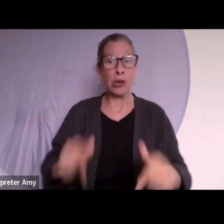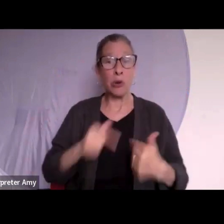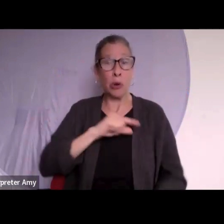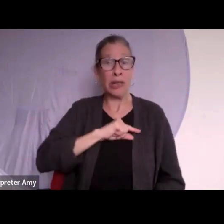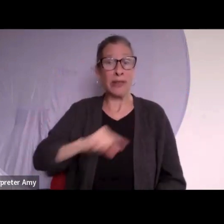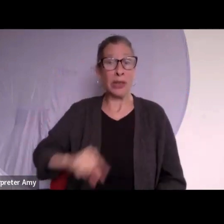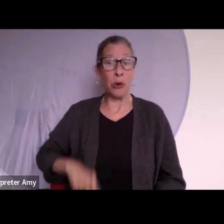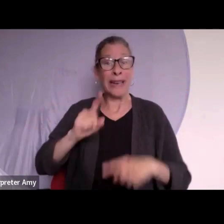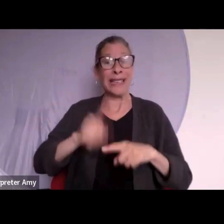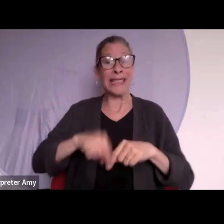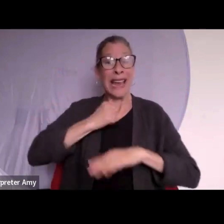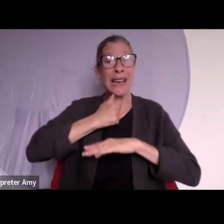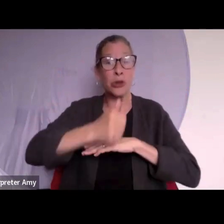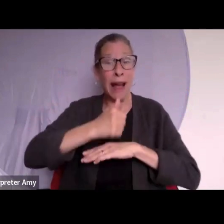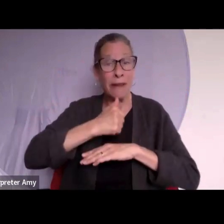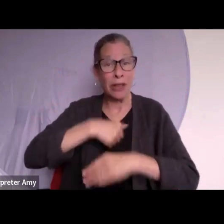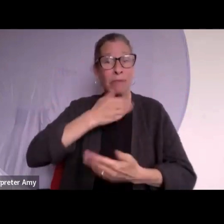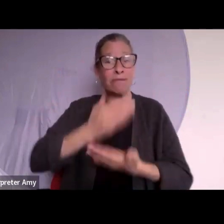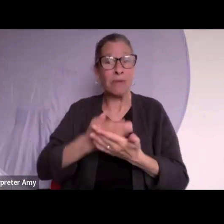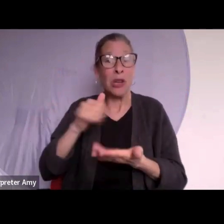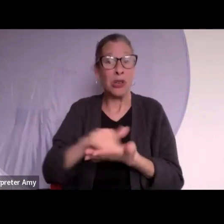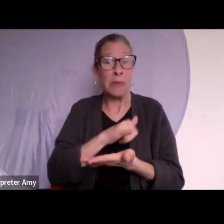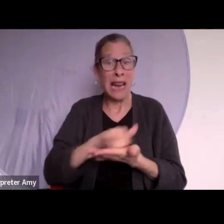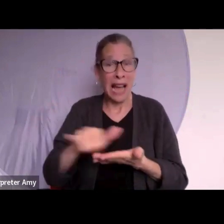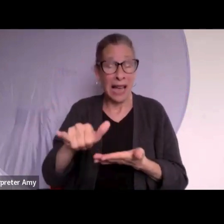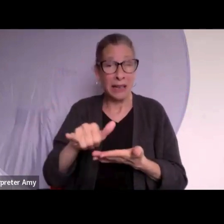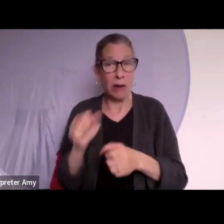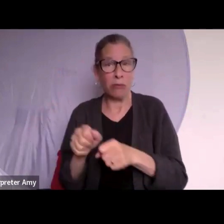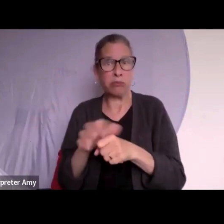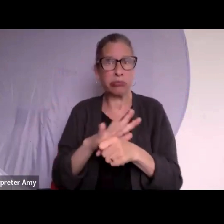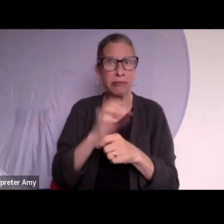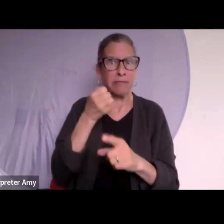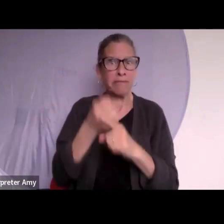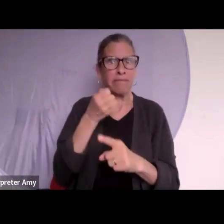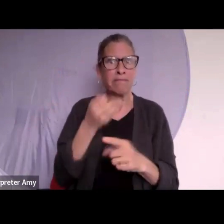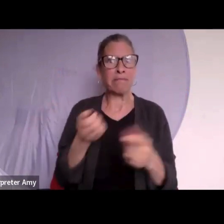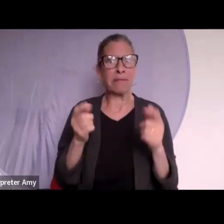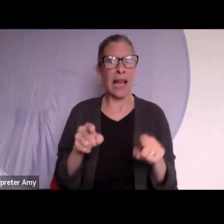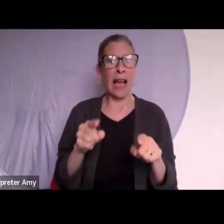in Manhattan. When the pandemic hits, we, for the first time had